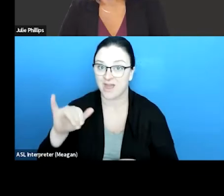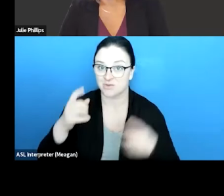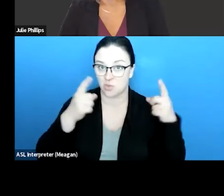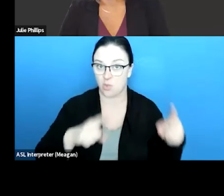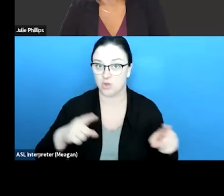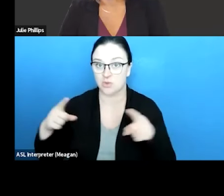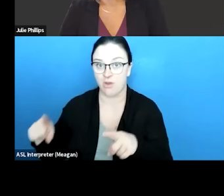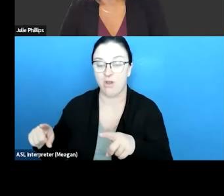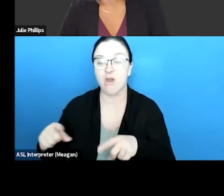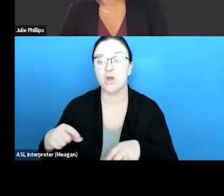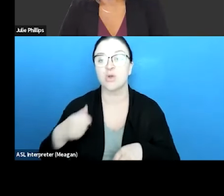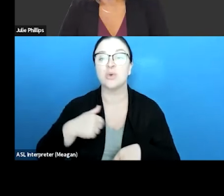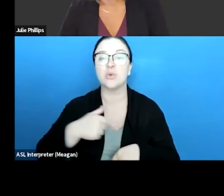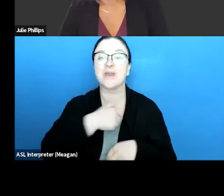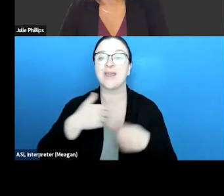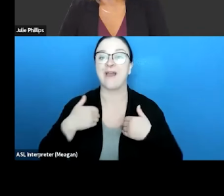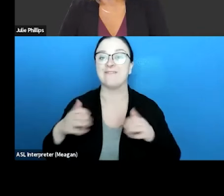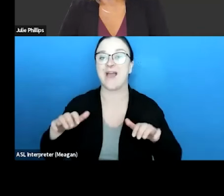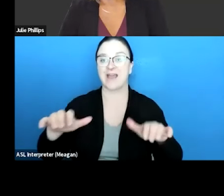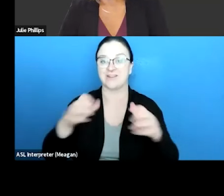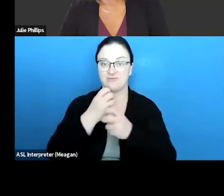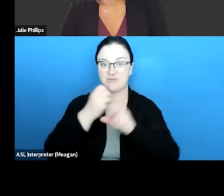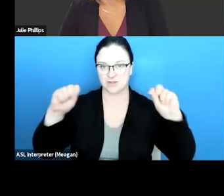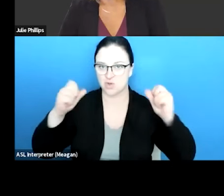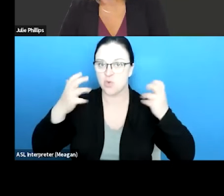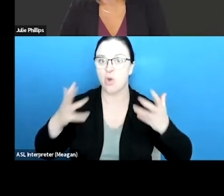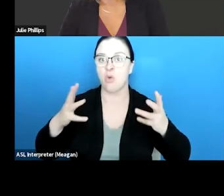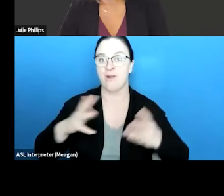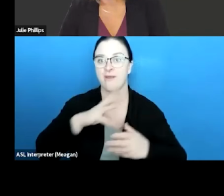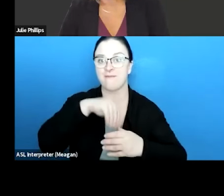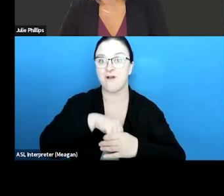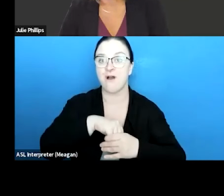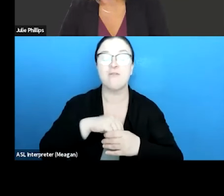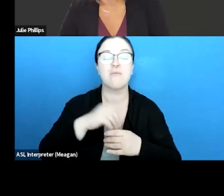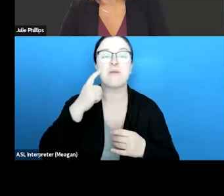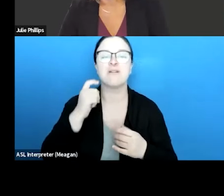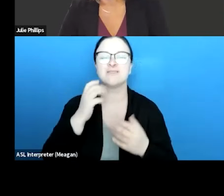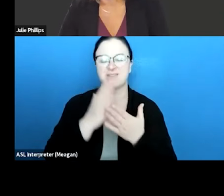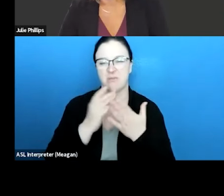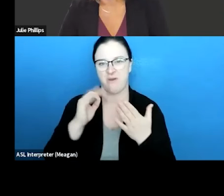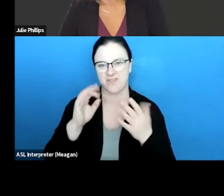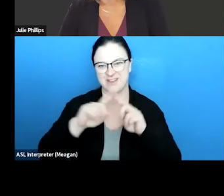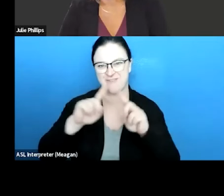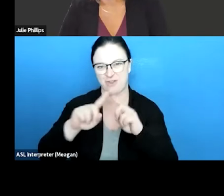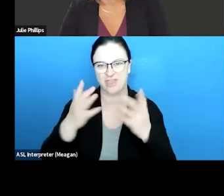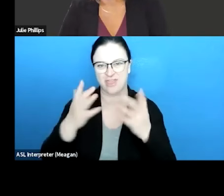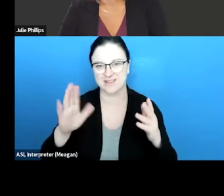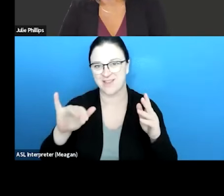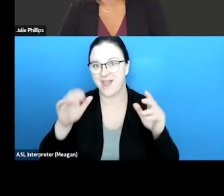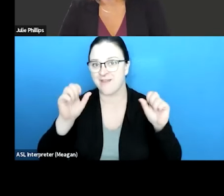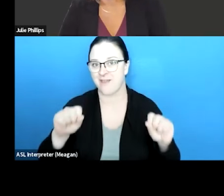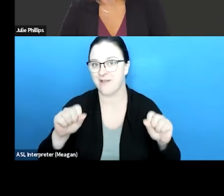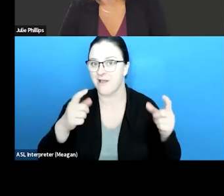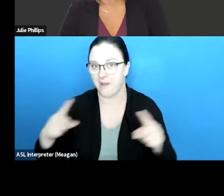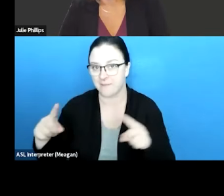we have active rescue involved, because of some of the different types of things that can happen, seizures,